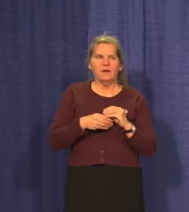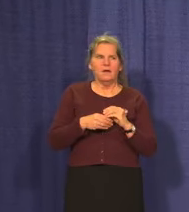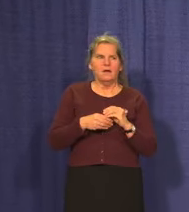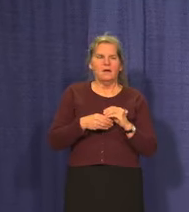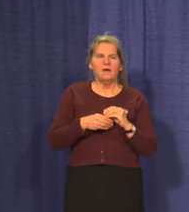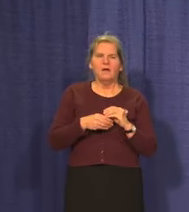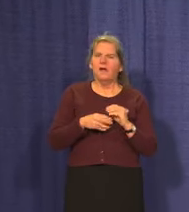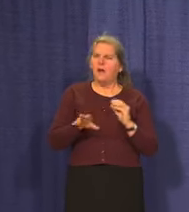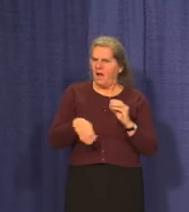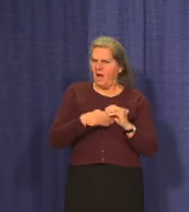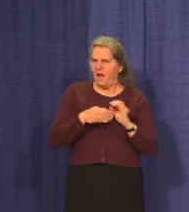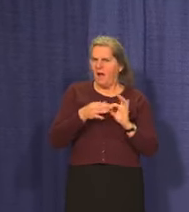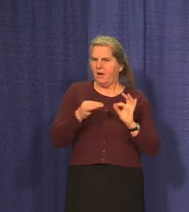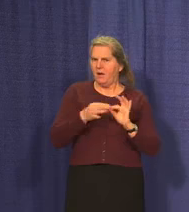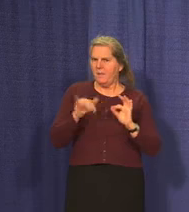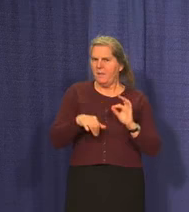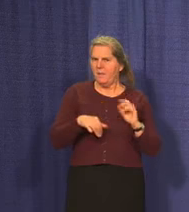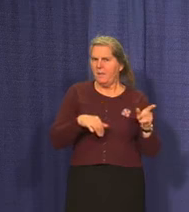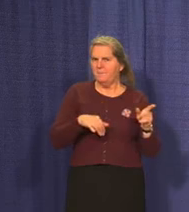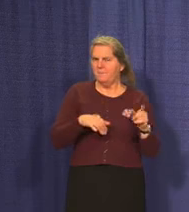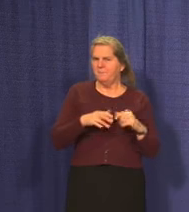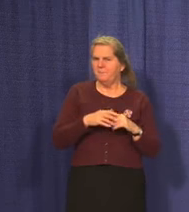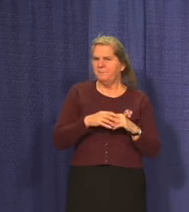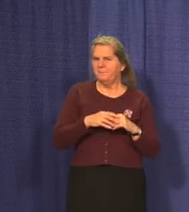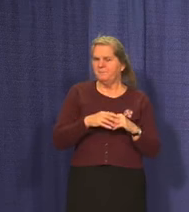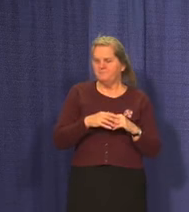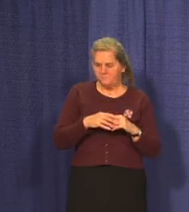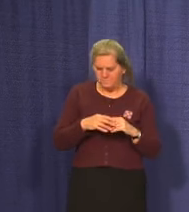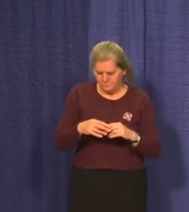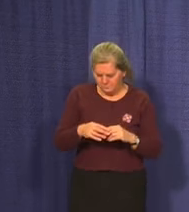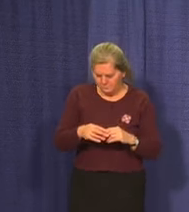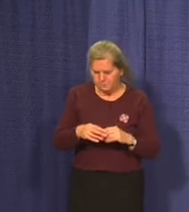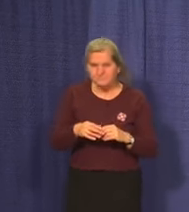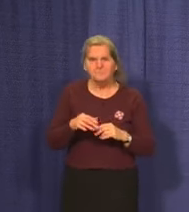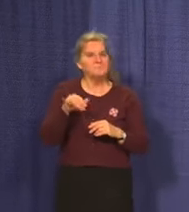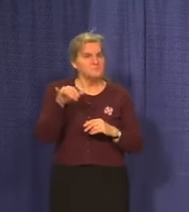I WILL JUST ADD TO THAT THAT IT IS SOMETHING THAT WE CONTINUE